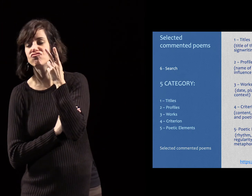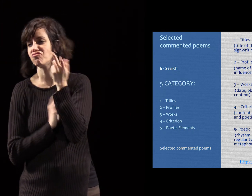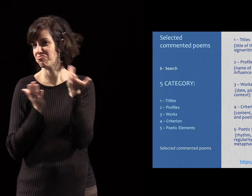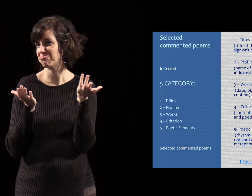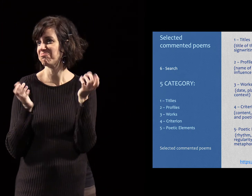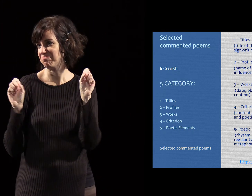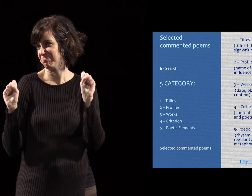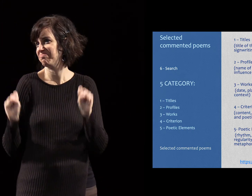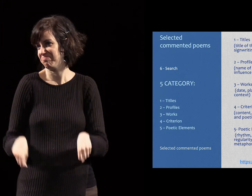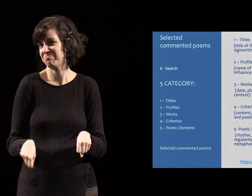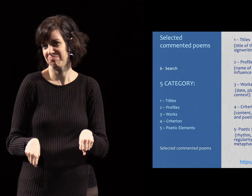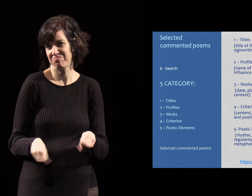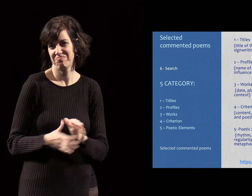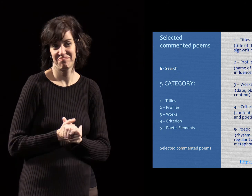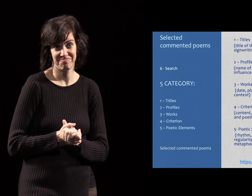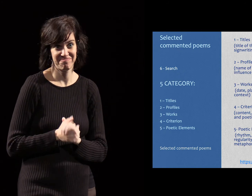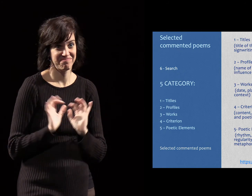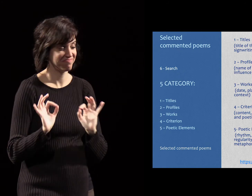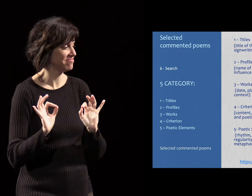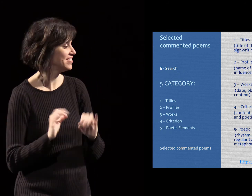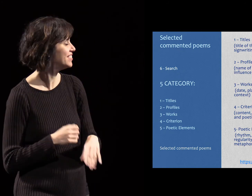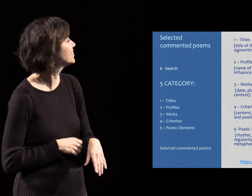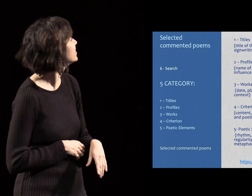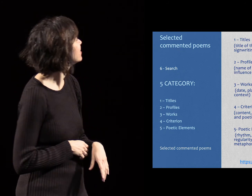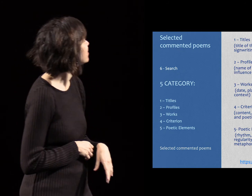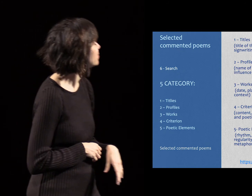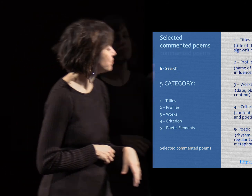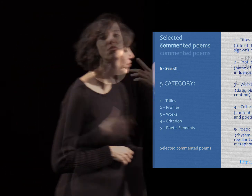and look at the breakdown of each poem that I used.